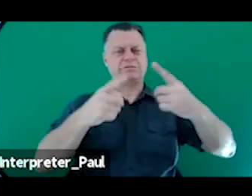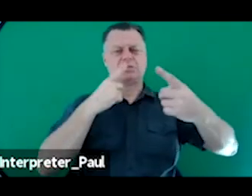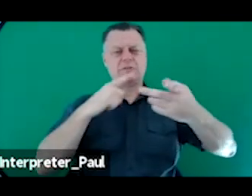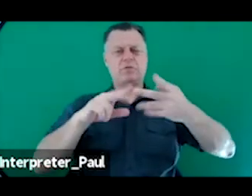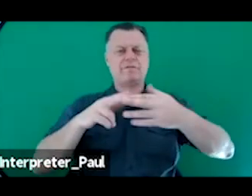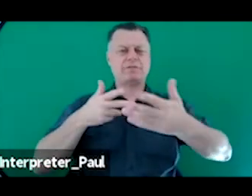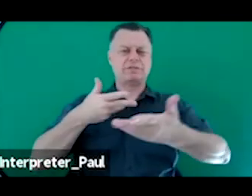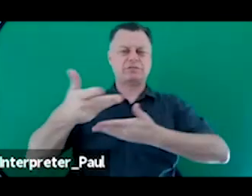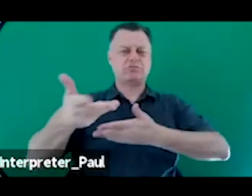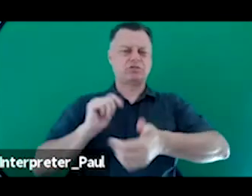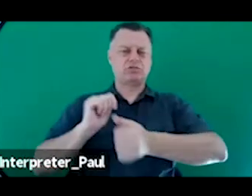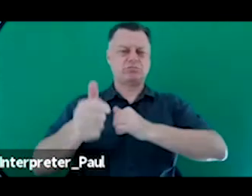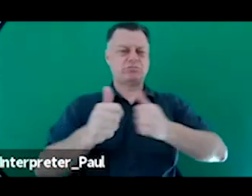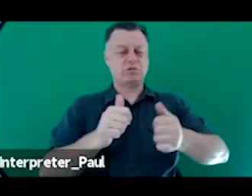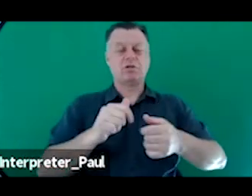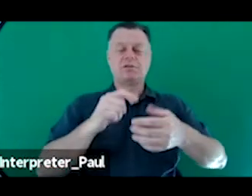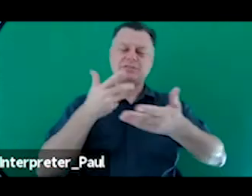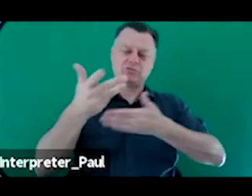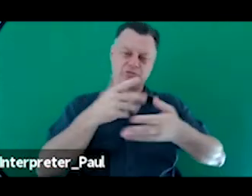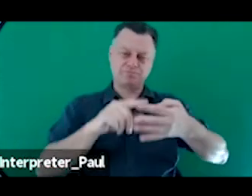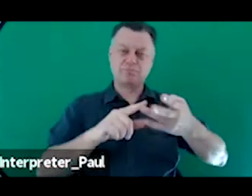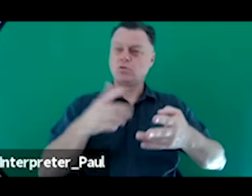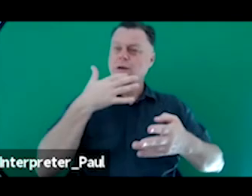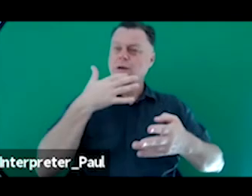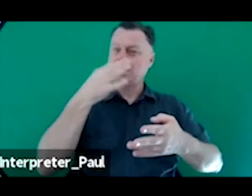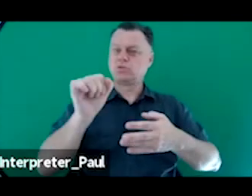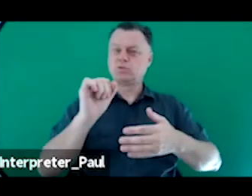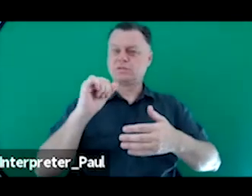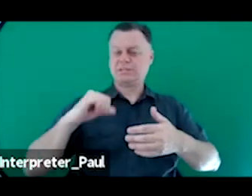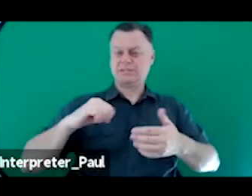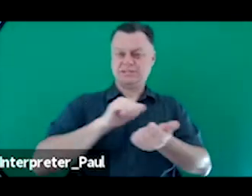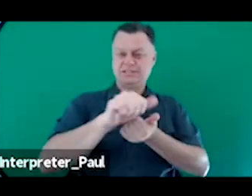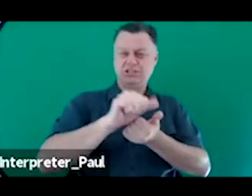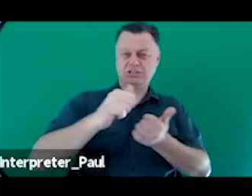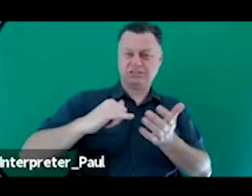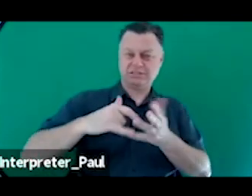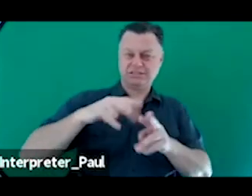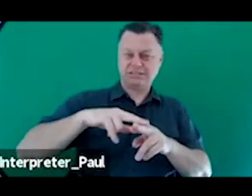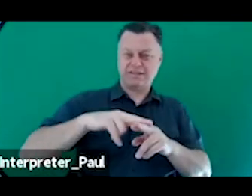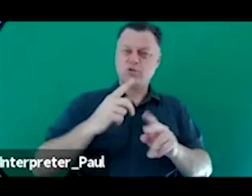colleagues to make them more accessible, then your instructors are actually saving themselves